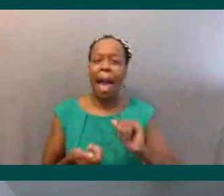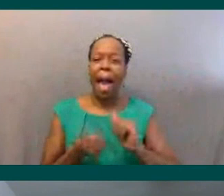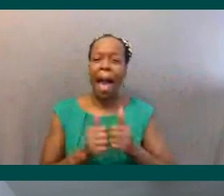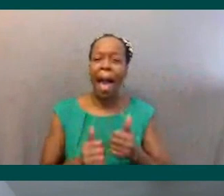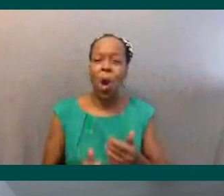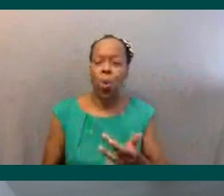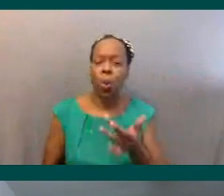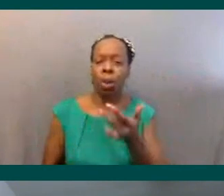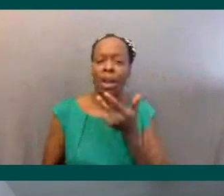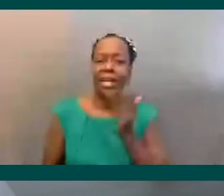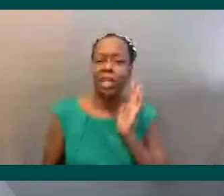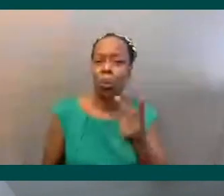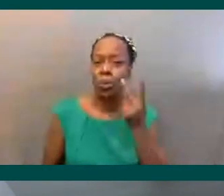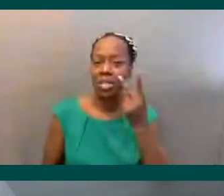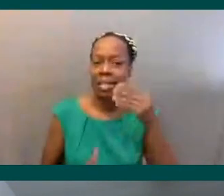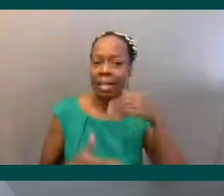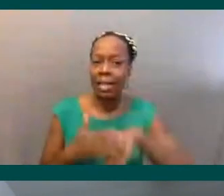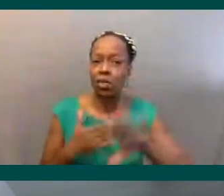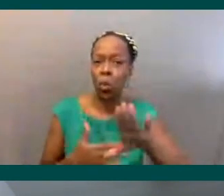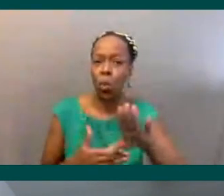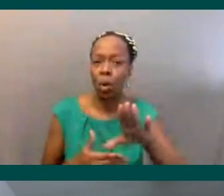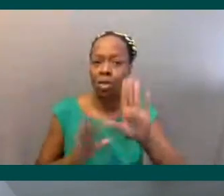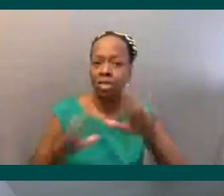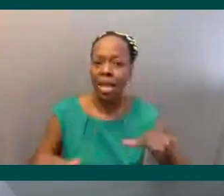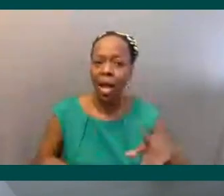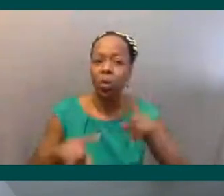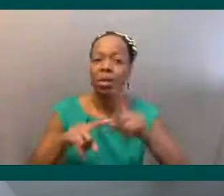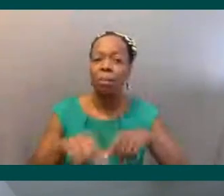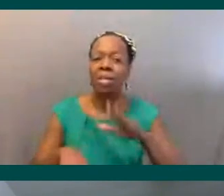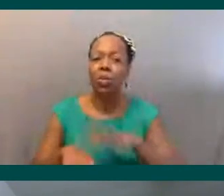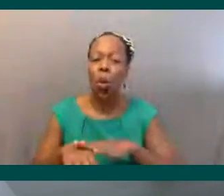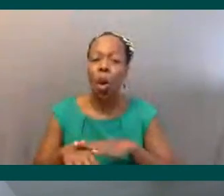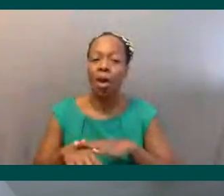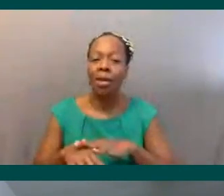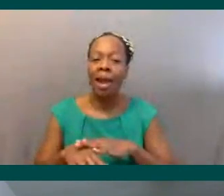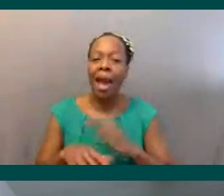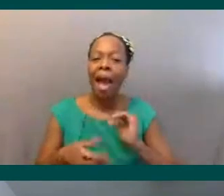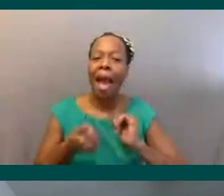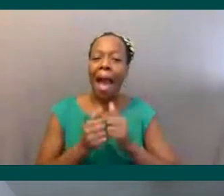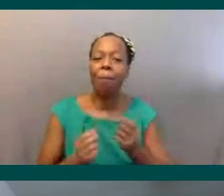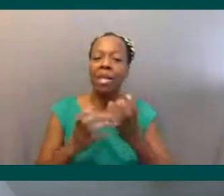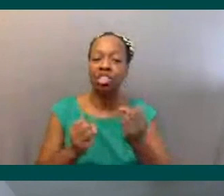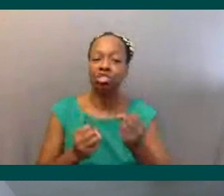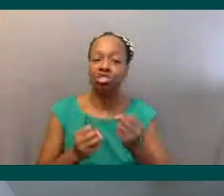So those children that are less involved, that are running around, playing sports,